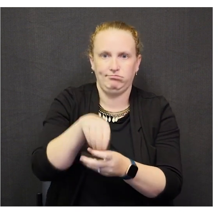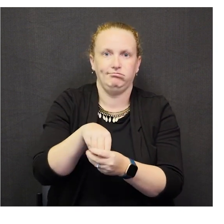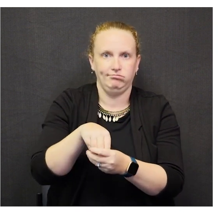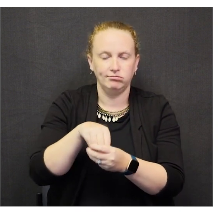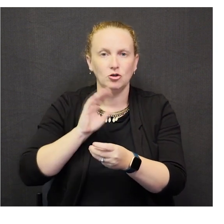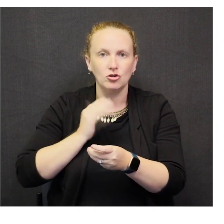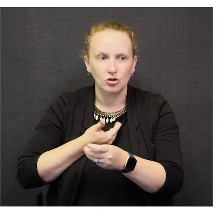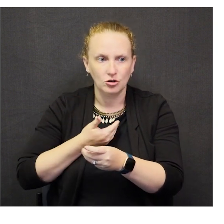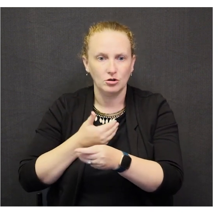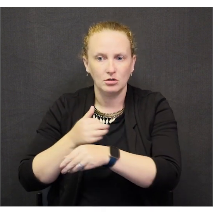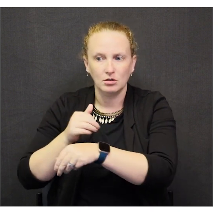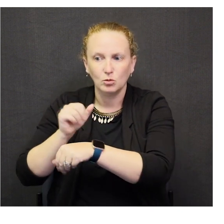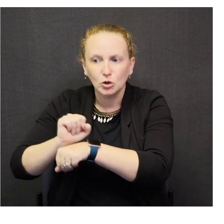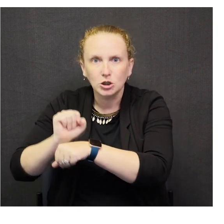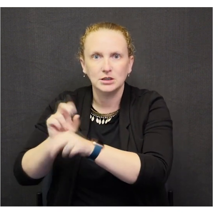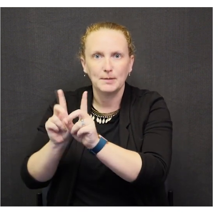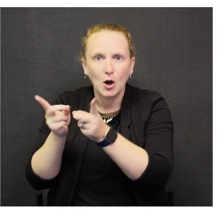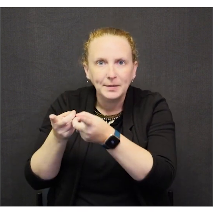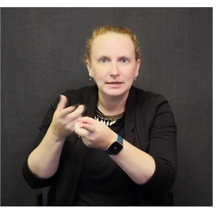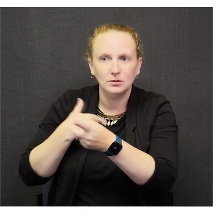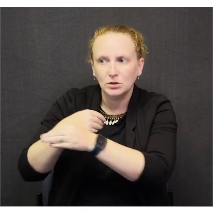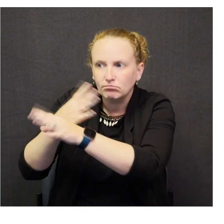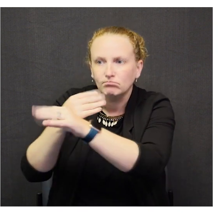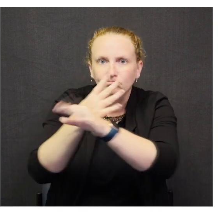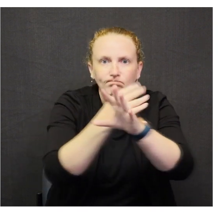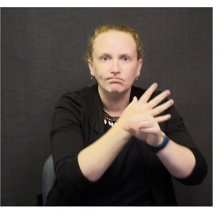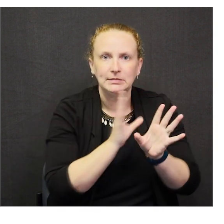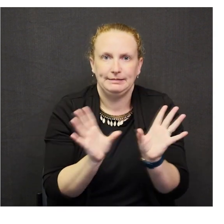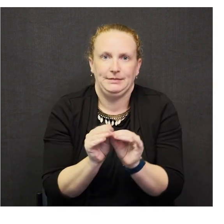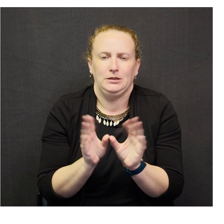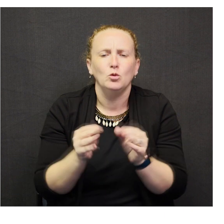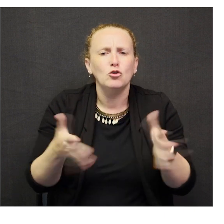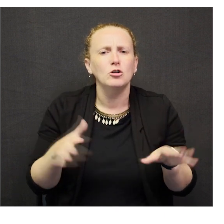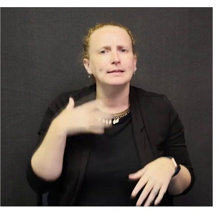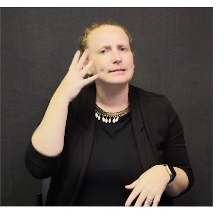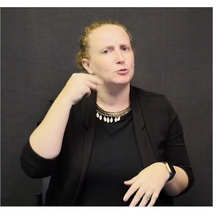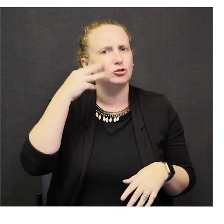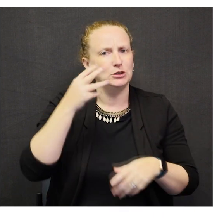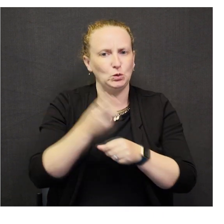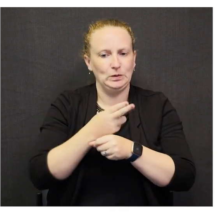work groups. So we have some experience using internally. Immediately, the organization